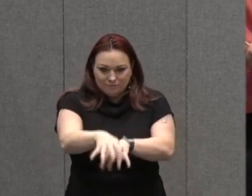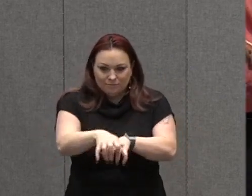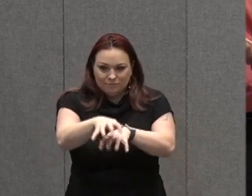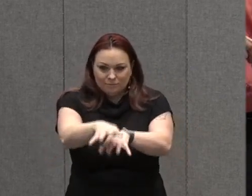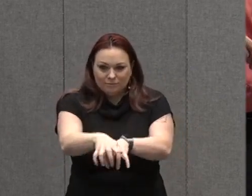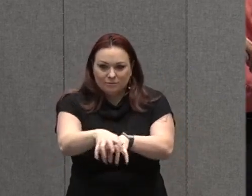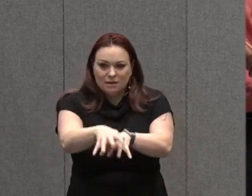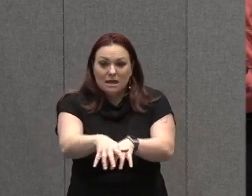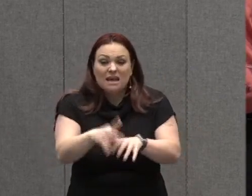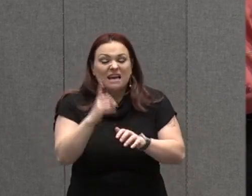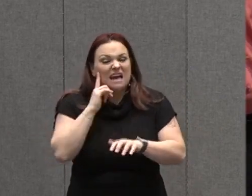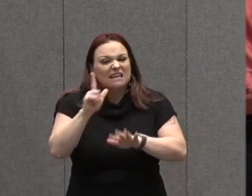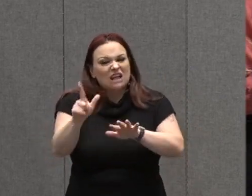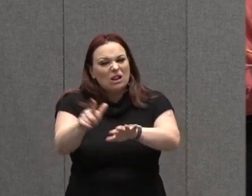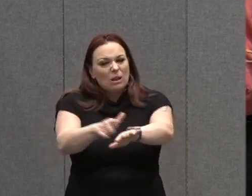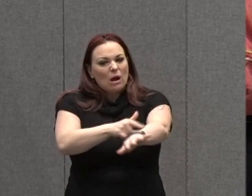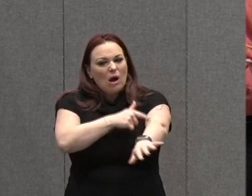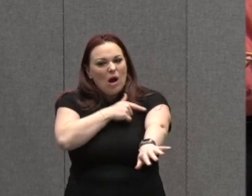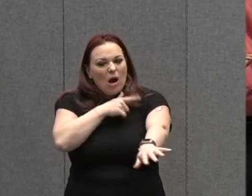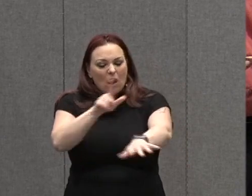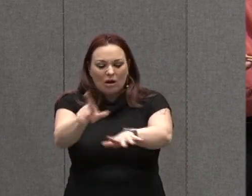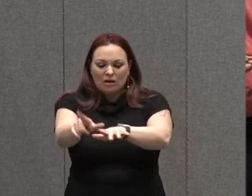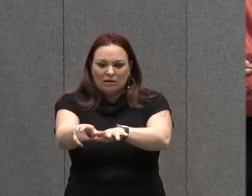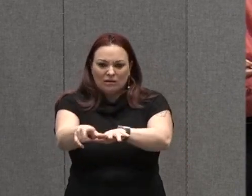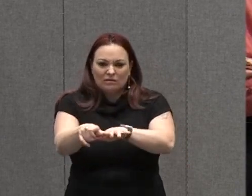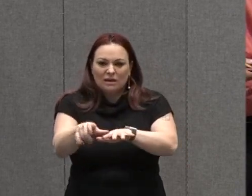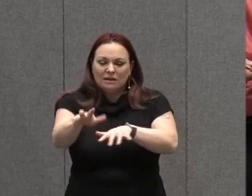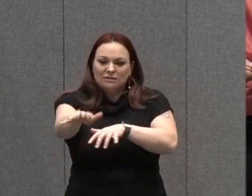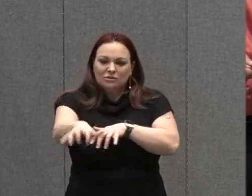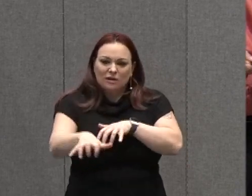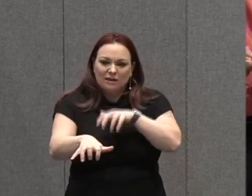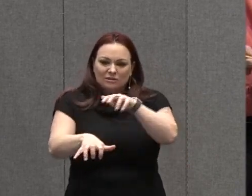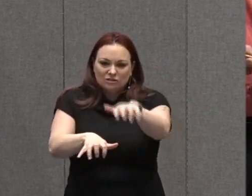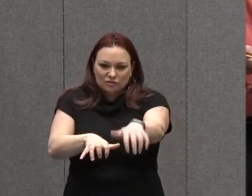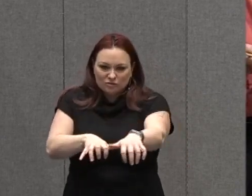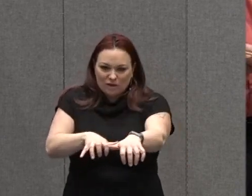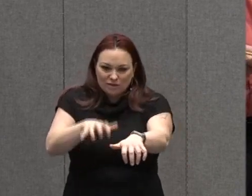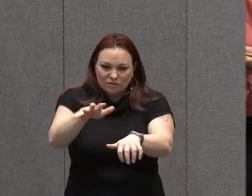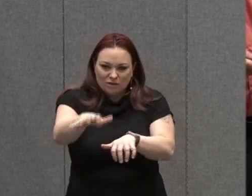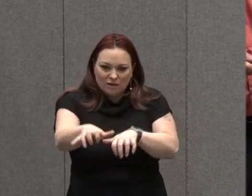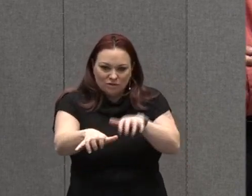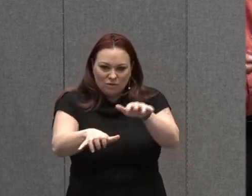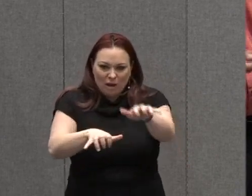When he walks his toenails scratch like the sidewalk. They go twick, twick, twick, twick.